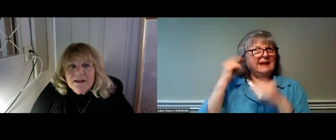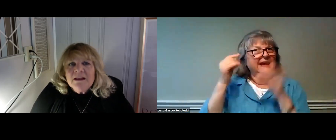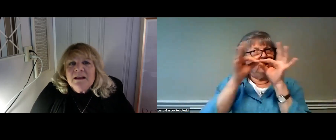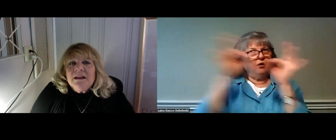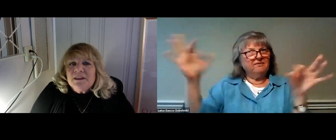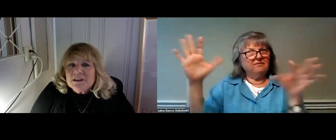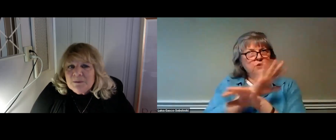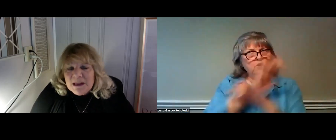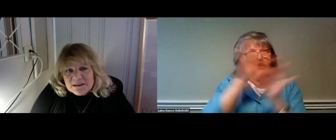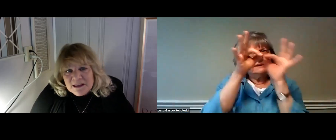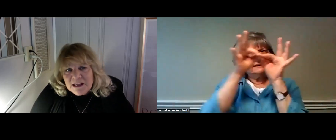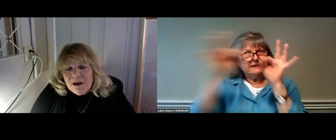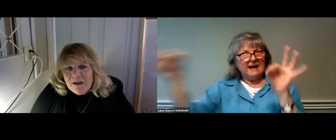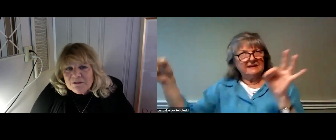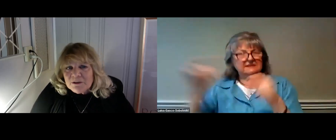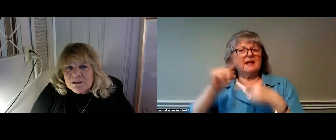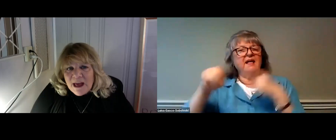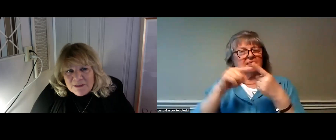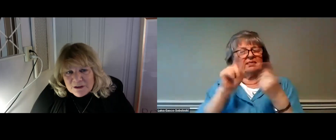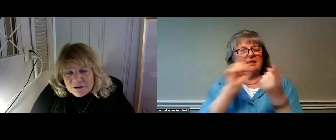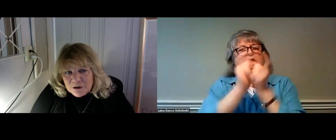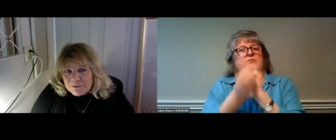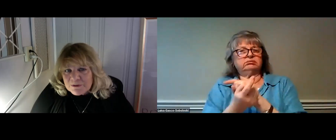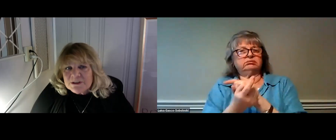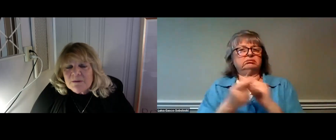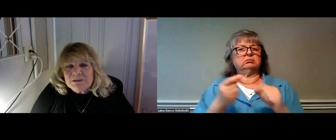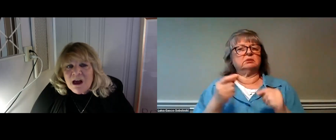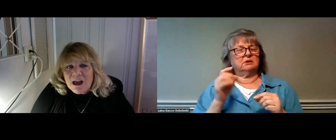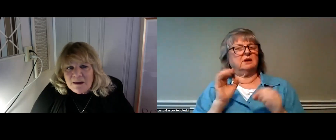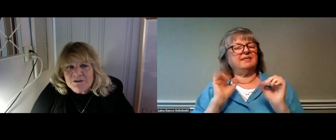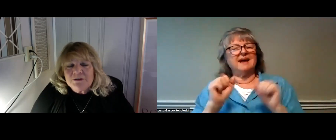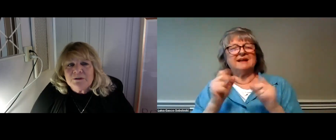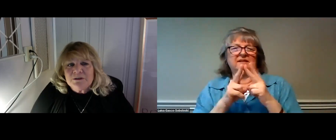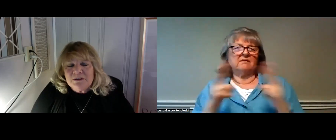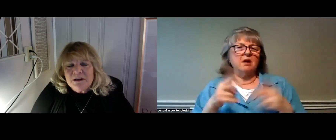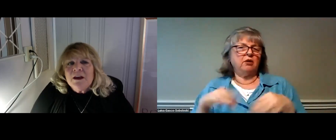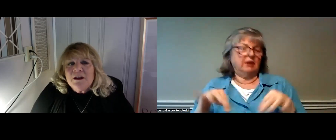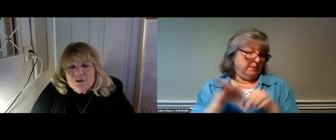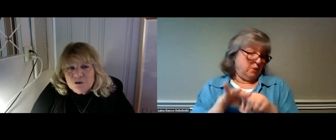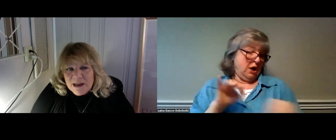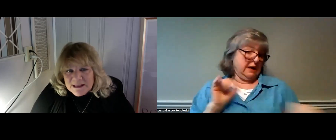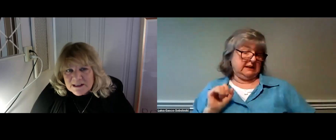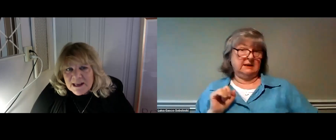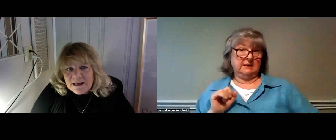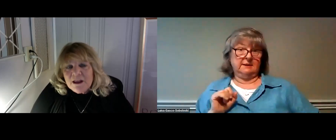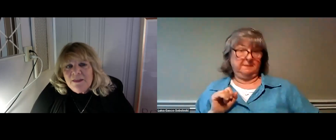This means that you have to allow the interpreter some time to translate